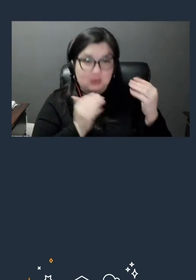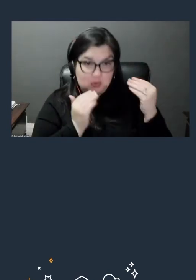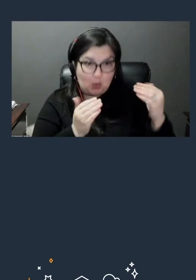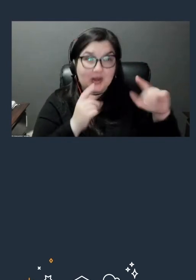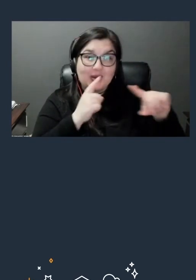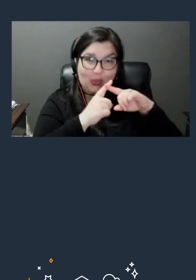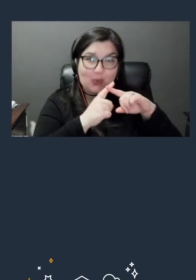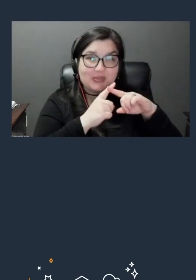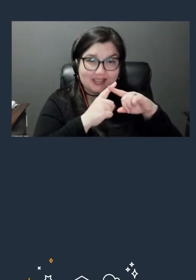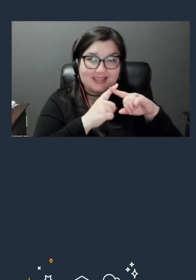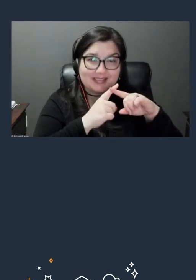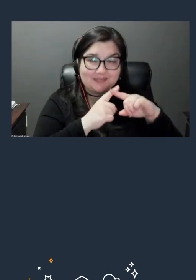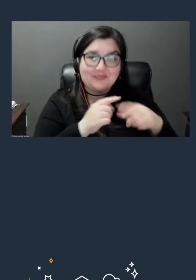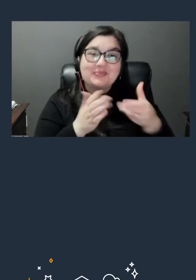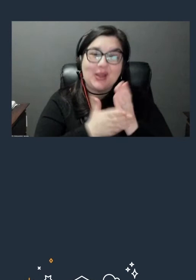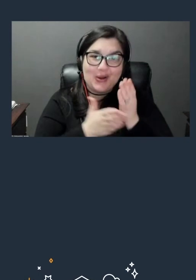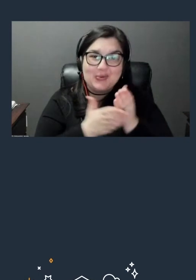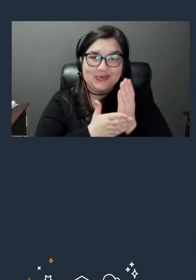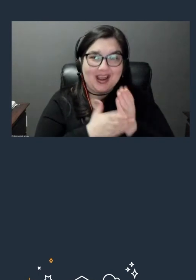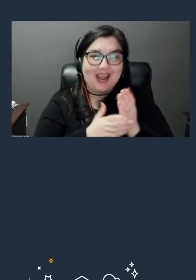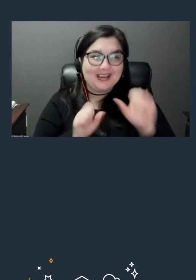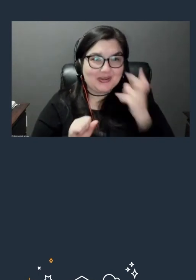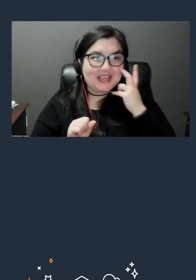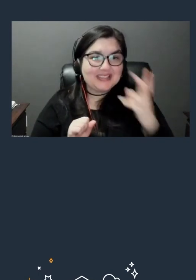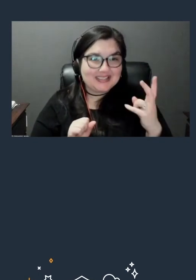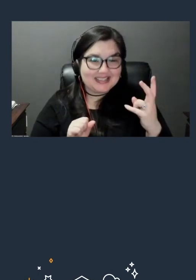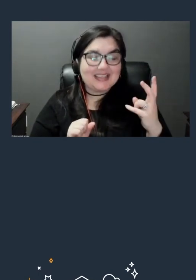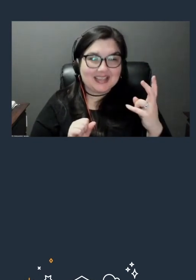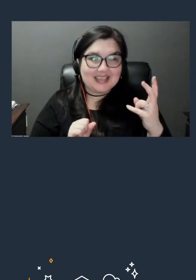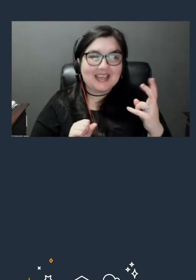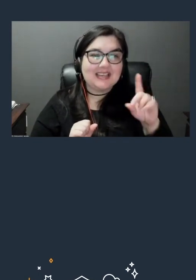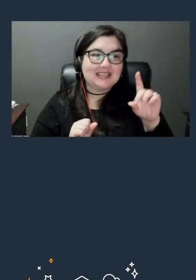All right, now, you'll see in dst2 buckets that we have four new pictures.